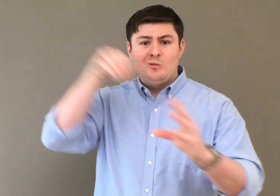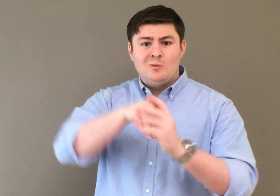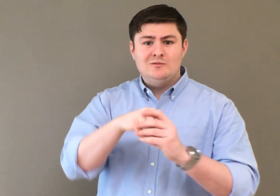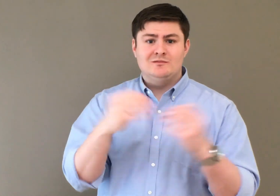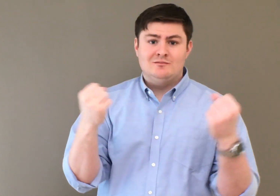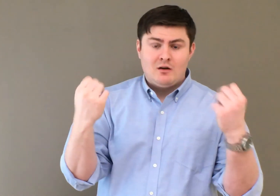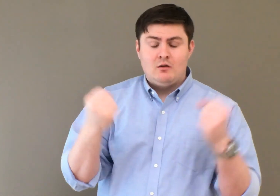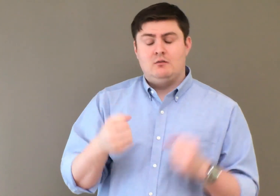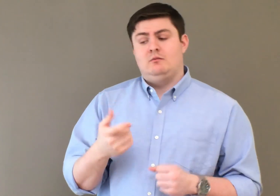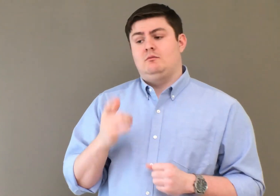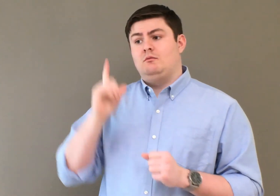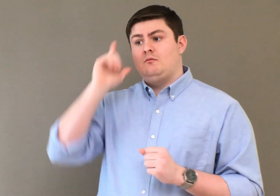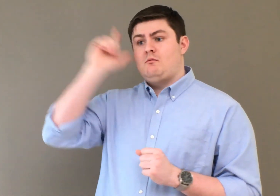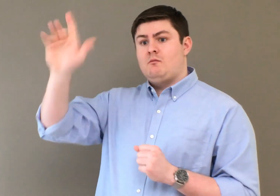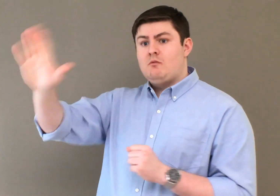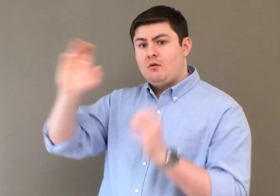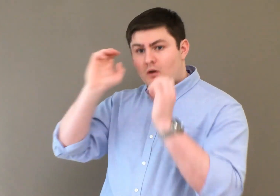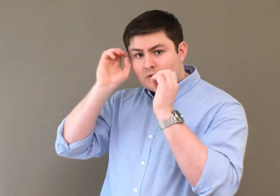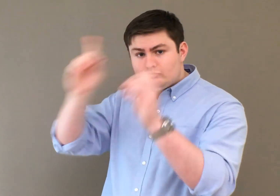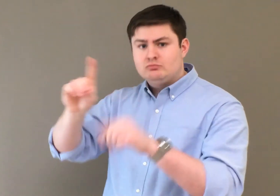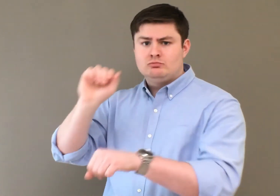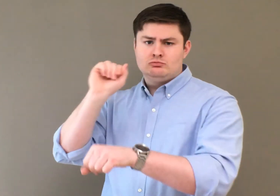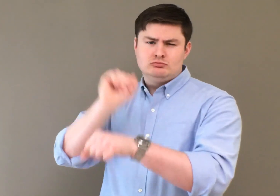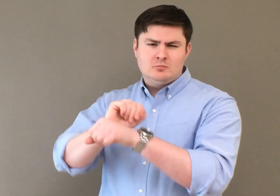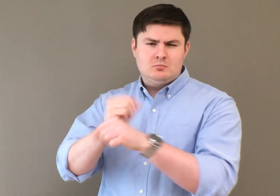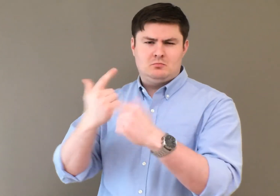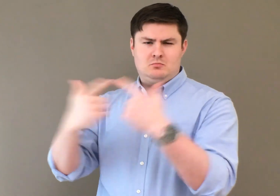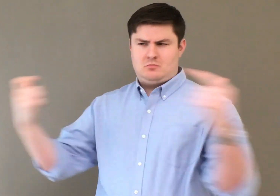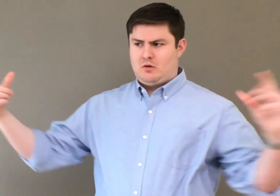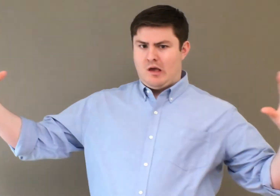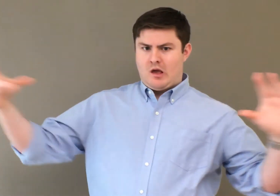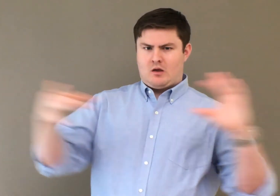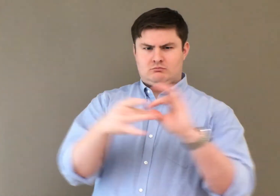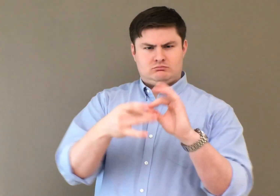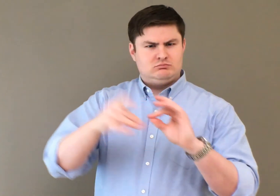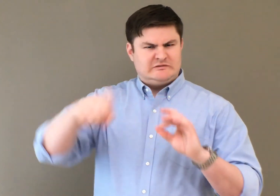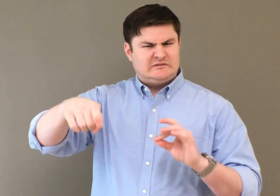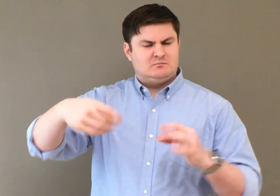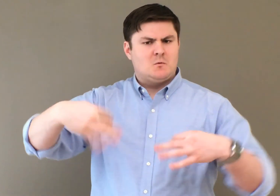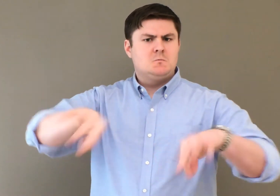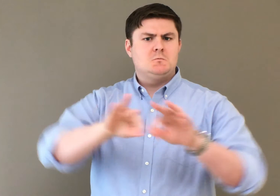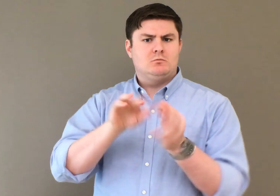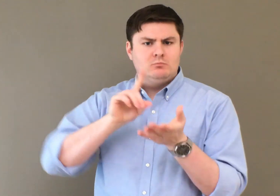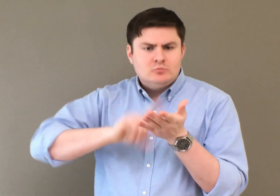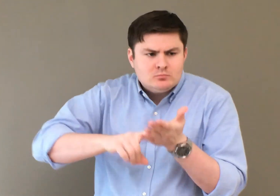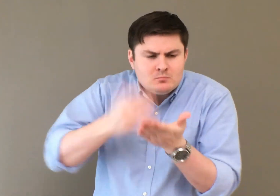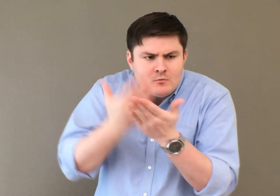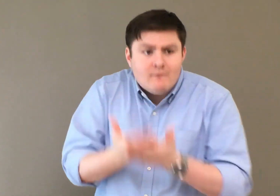life, rather than simply focusing on children from ages 0-3 as we have done